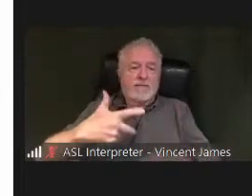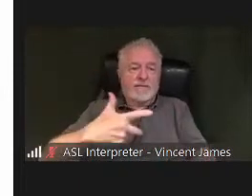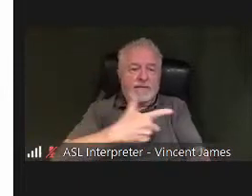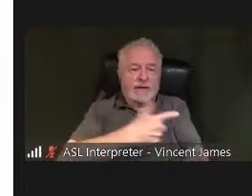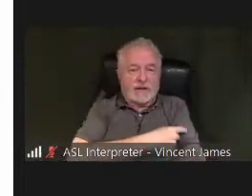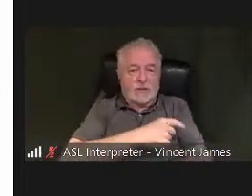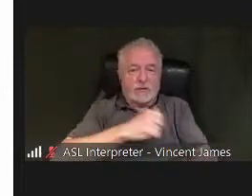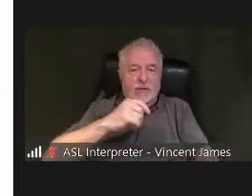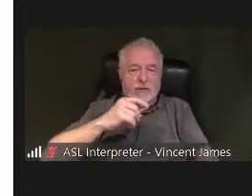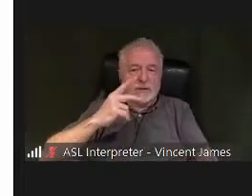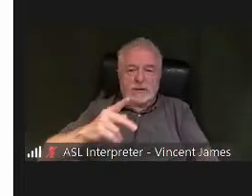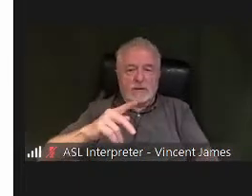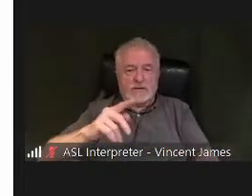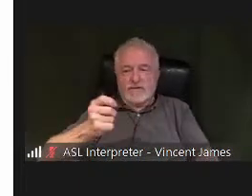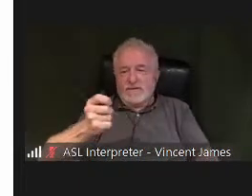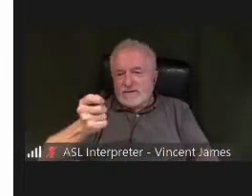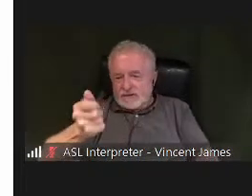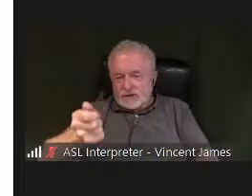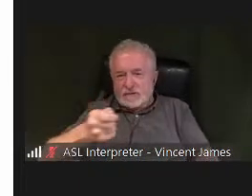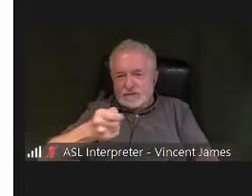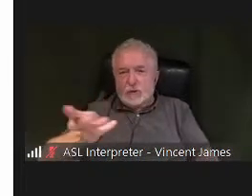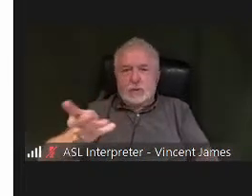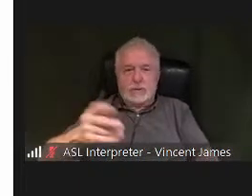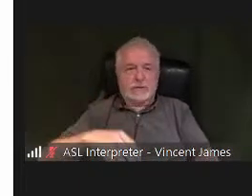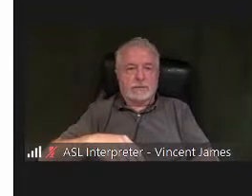So we've only seen very few per day.